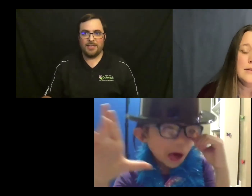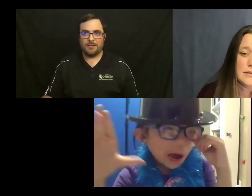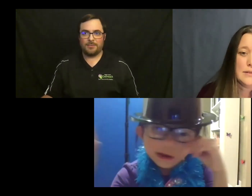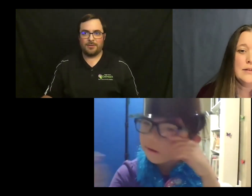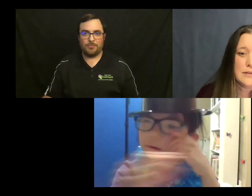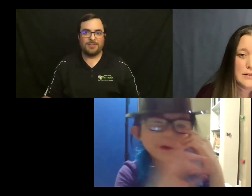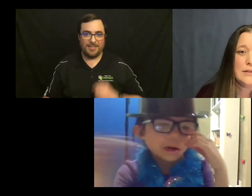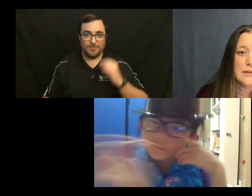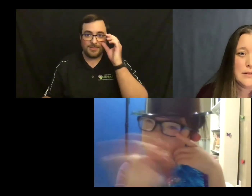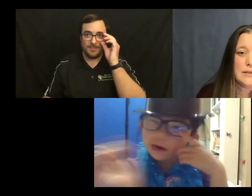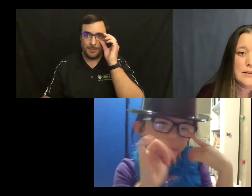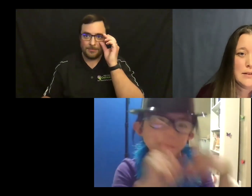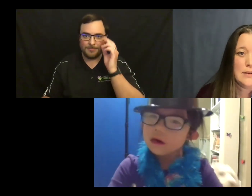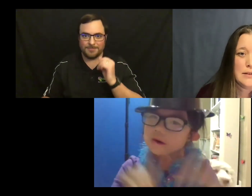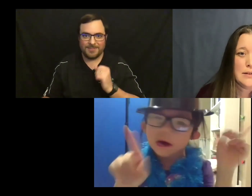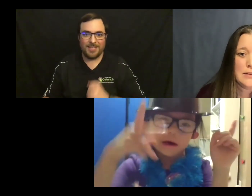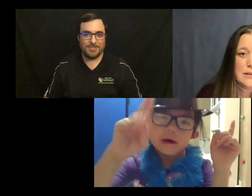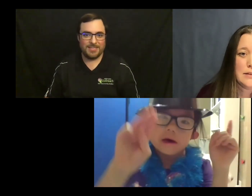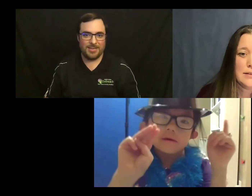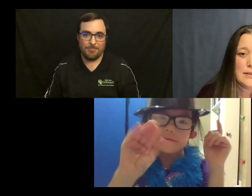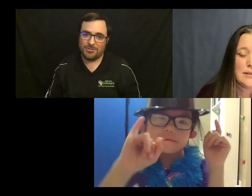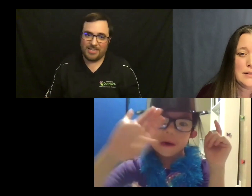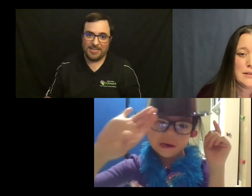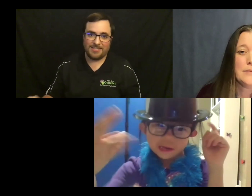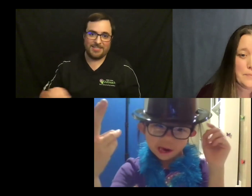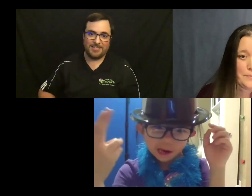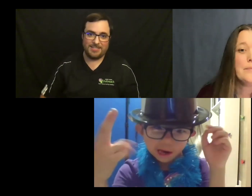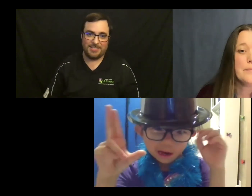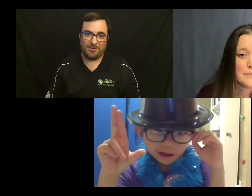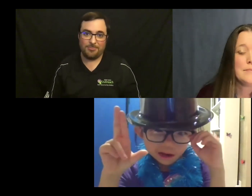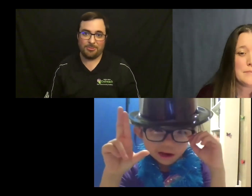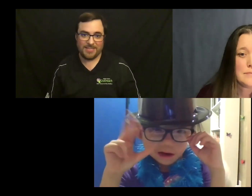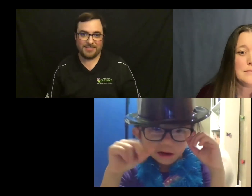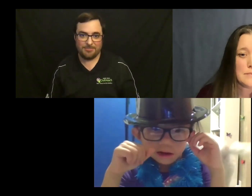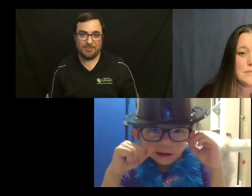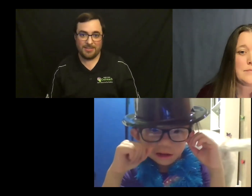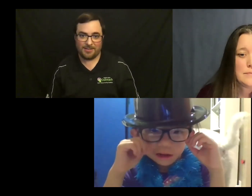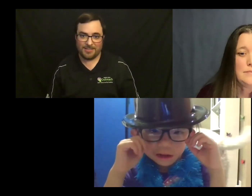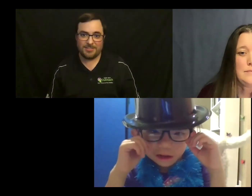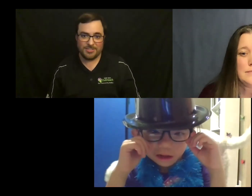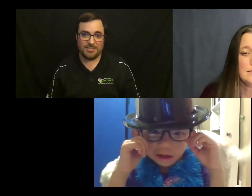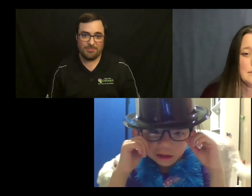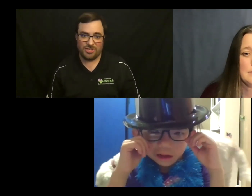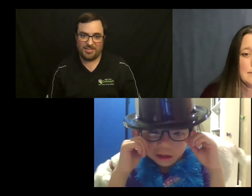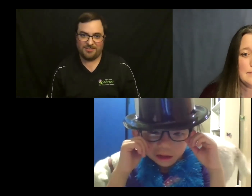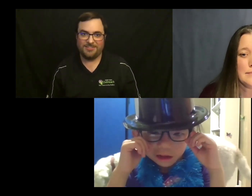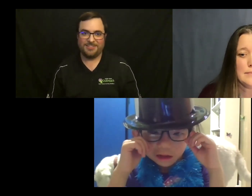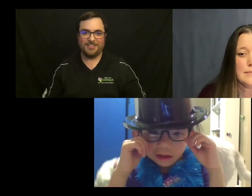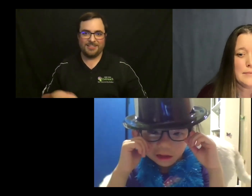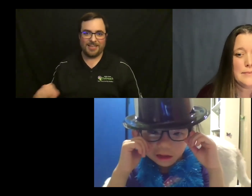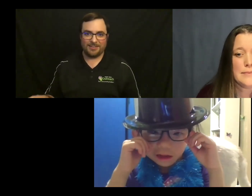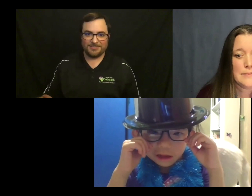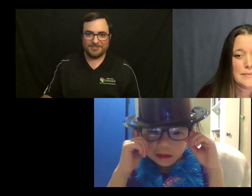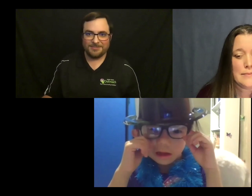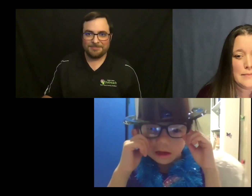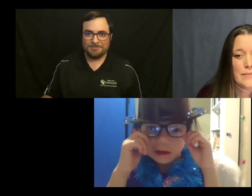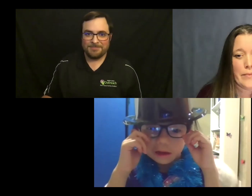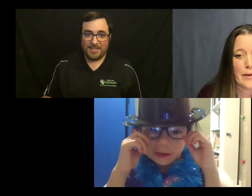Marian: It was in Michigan. It's a different place in Michigan.